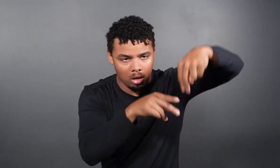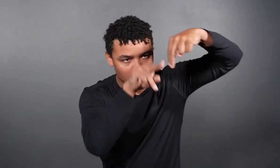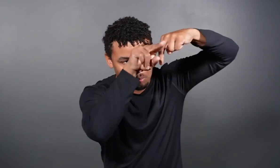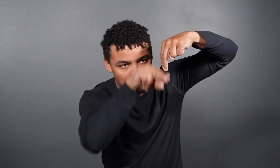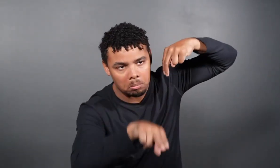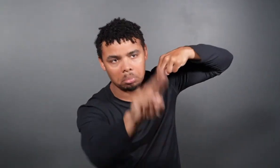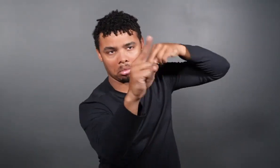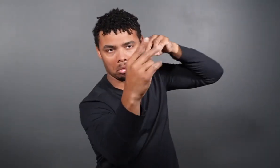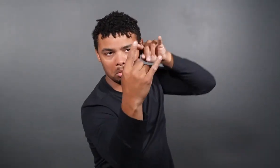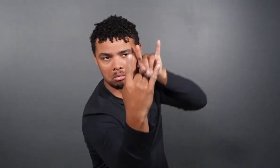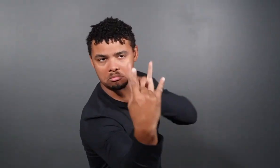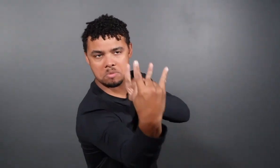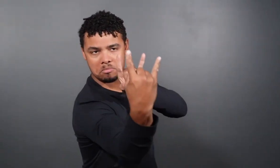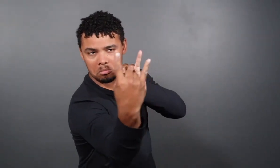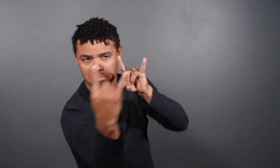and the bridge as backdrop